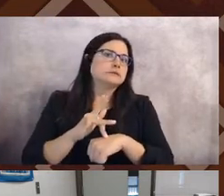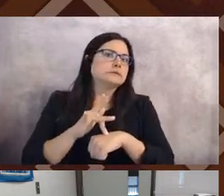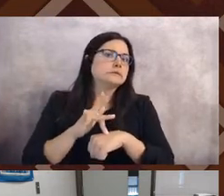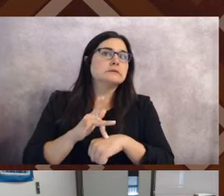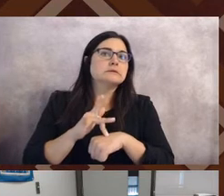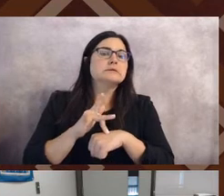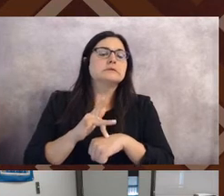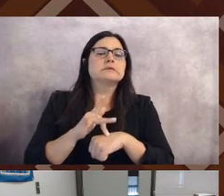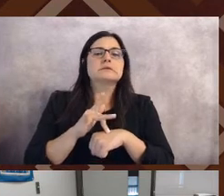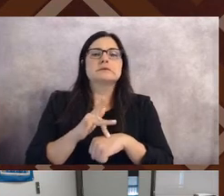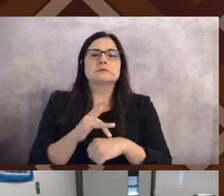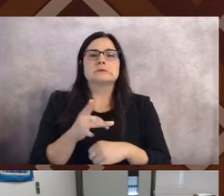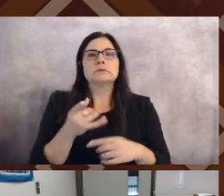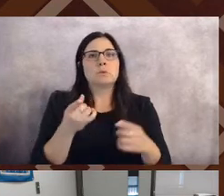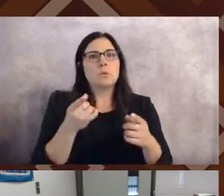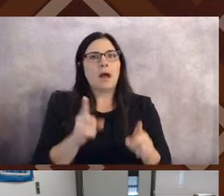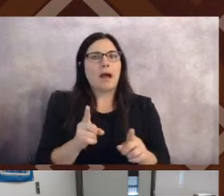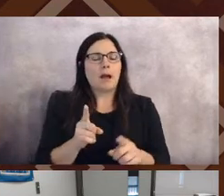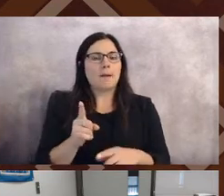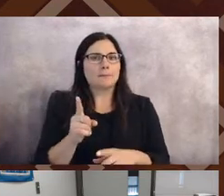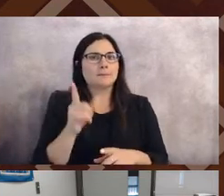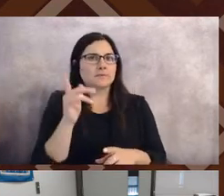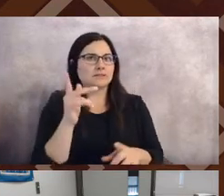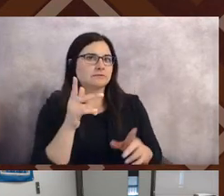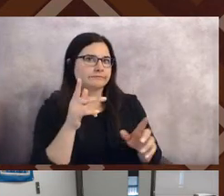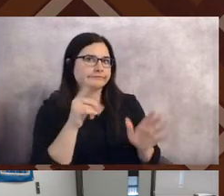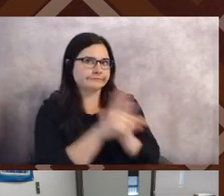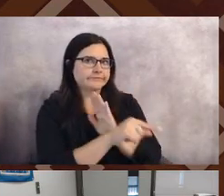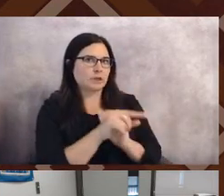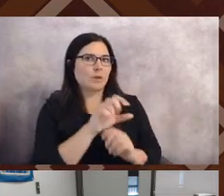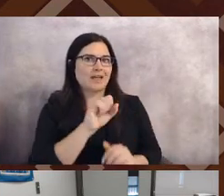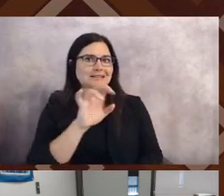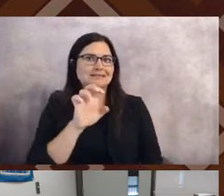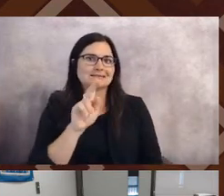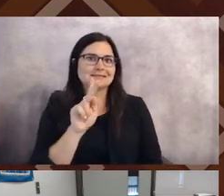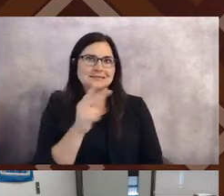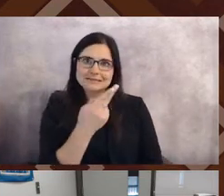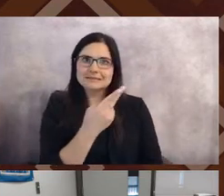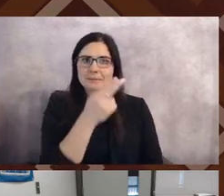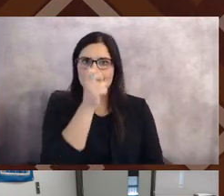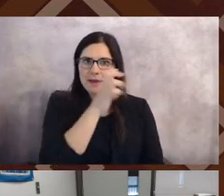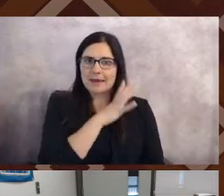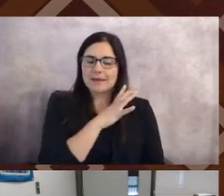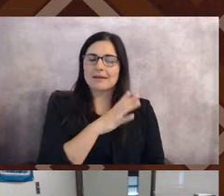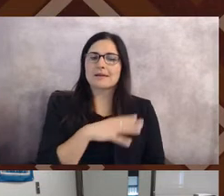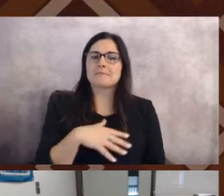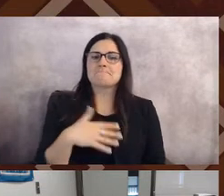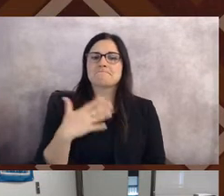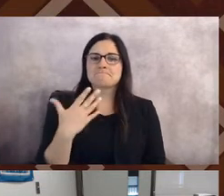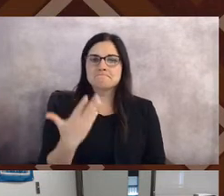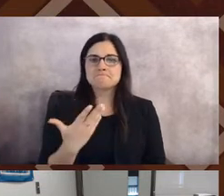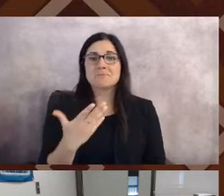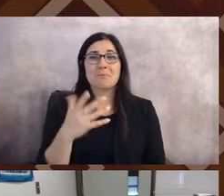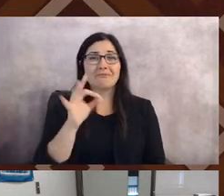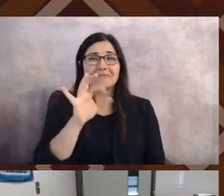what they did to that poor seat man. Right. And this is you know, these are tough times to be college students. Right?